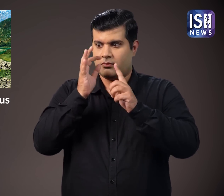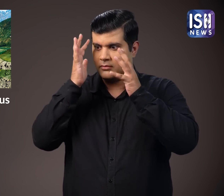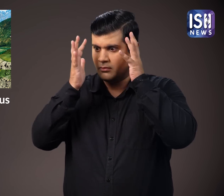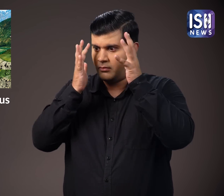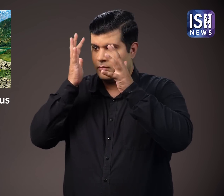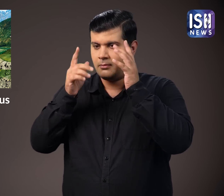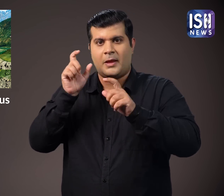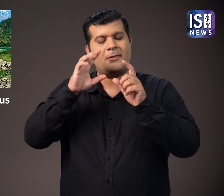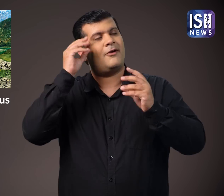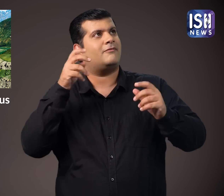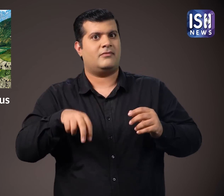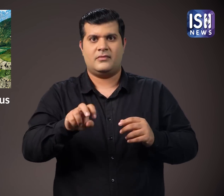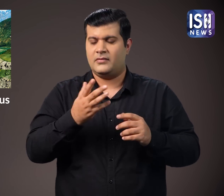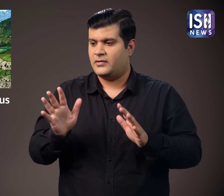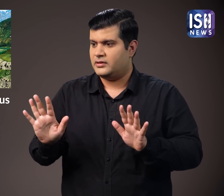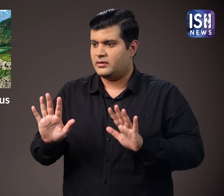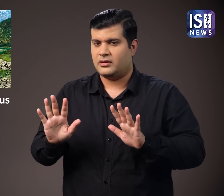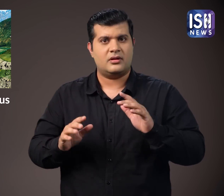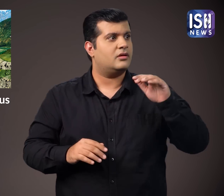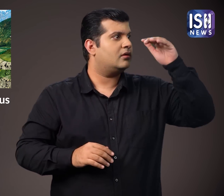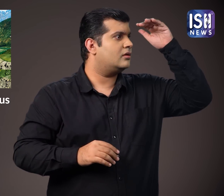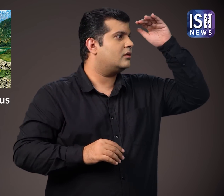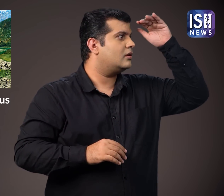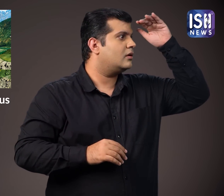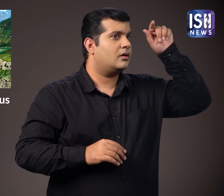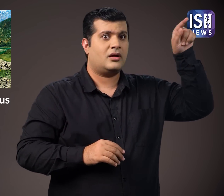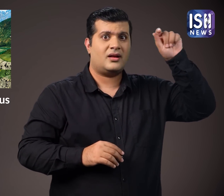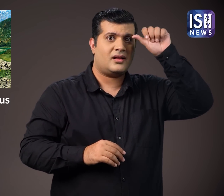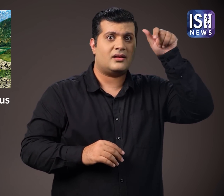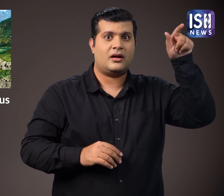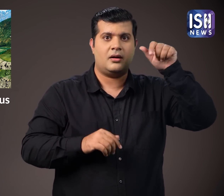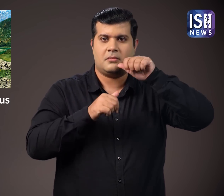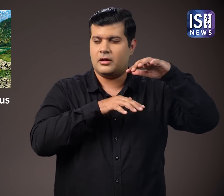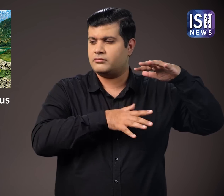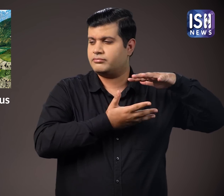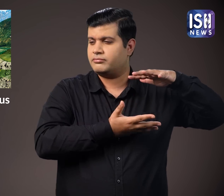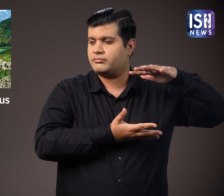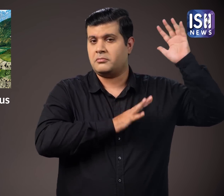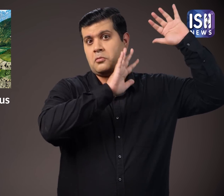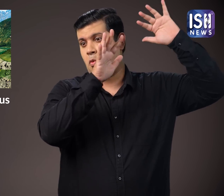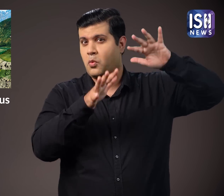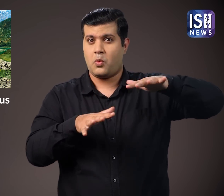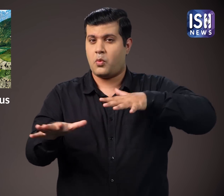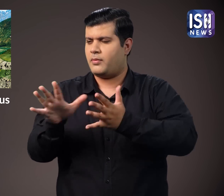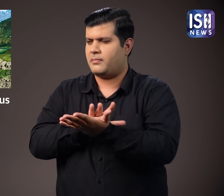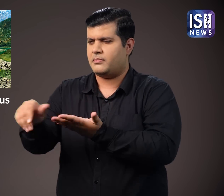However, Pakistan is worried about India suddenly releasing water and flash floods destroying everything